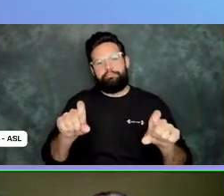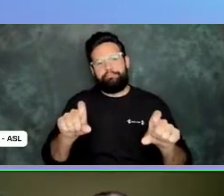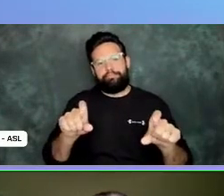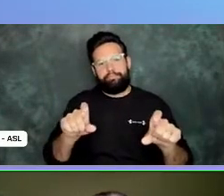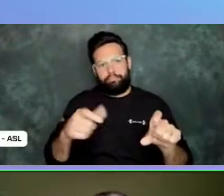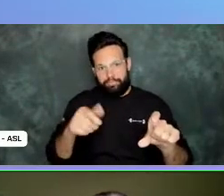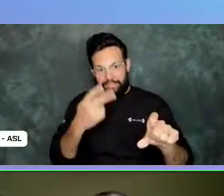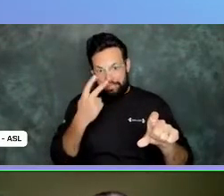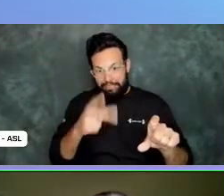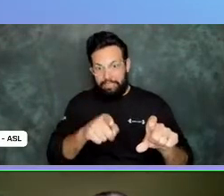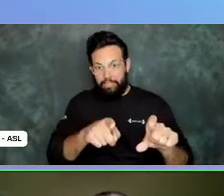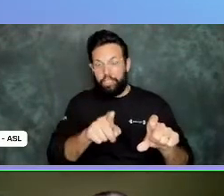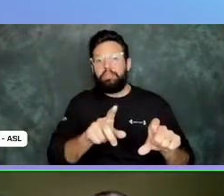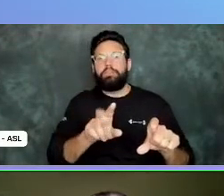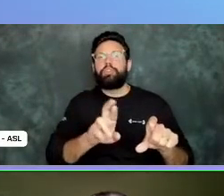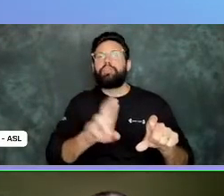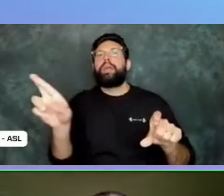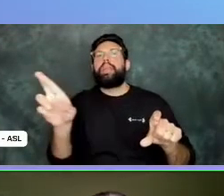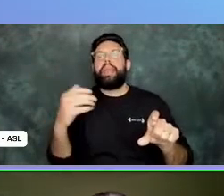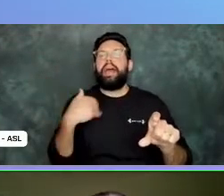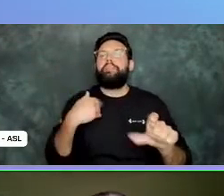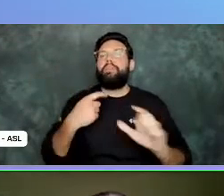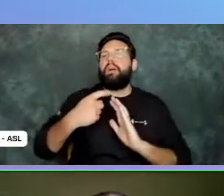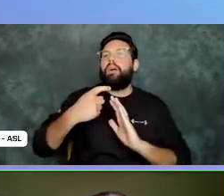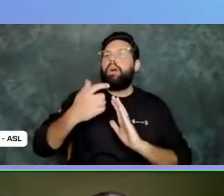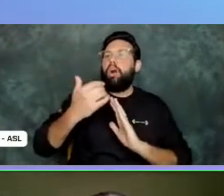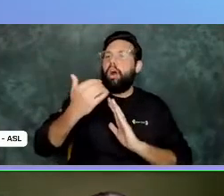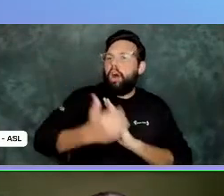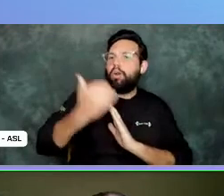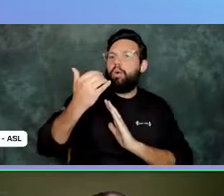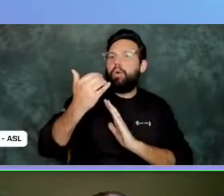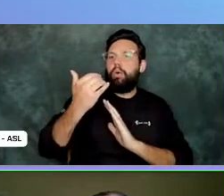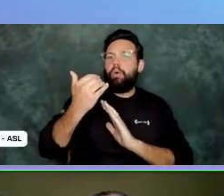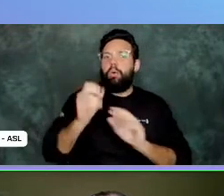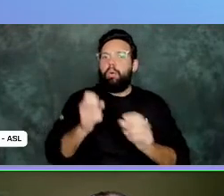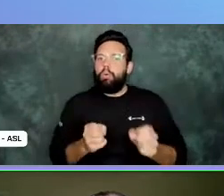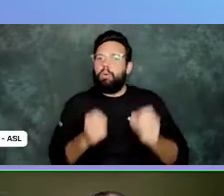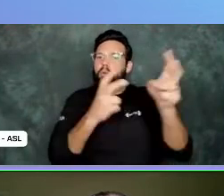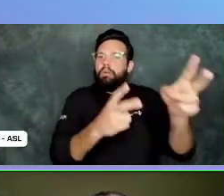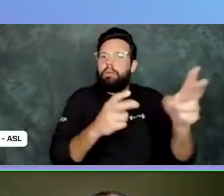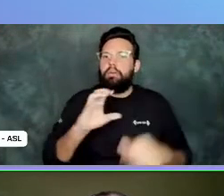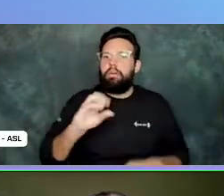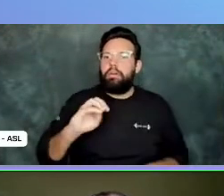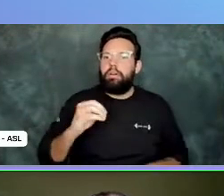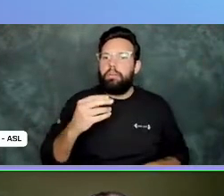I've screenshot got a below the HTML shot here on the screen of the your email fields, and in the